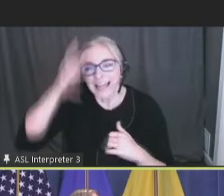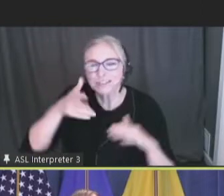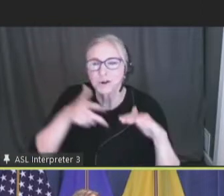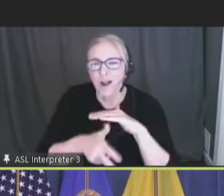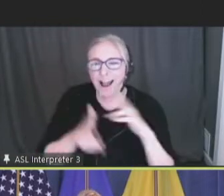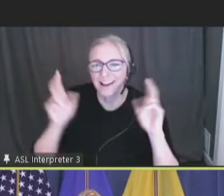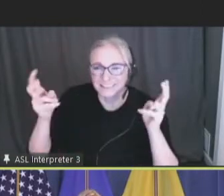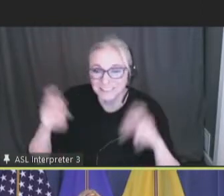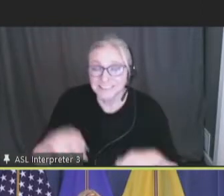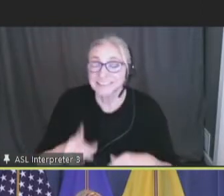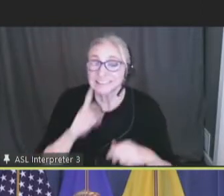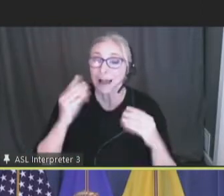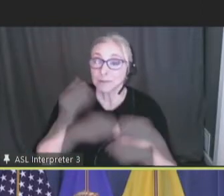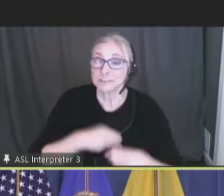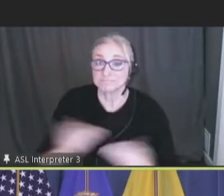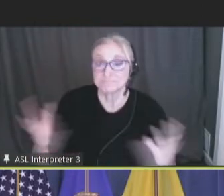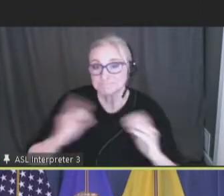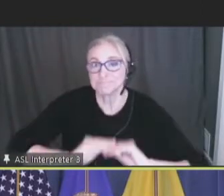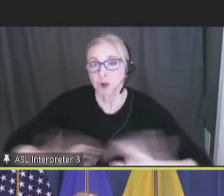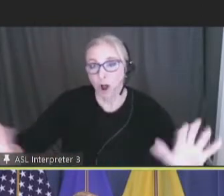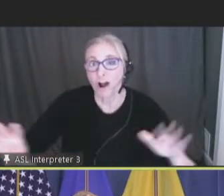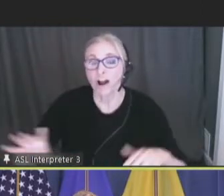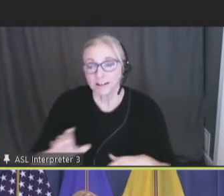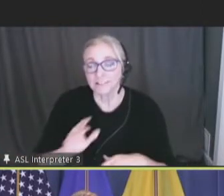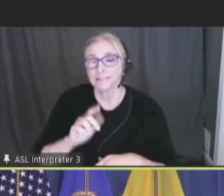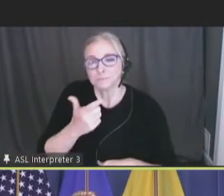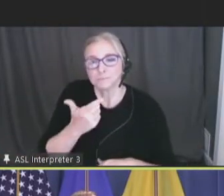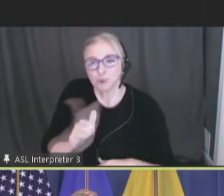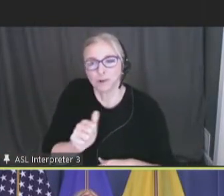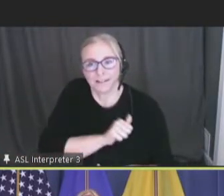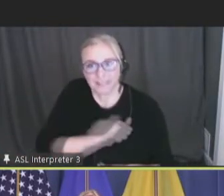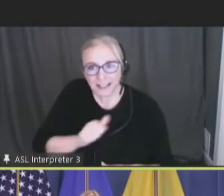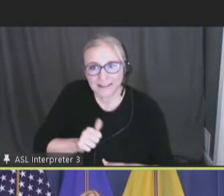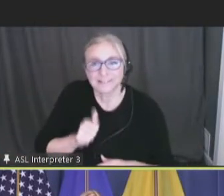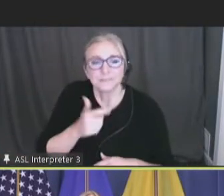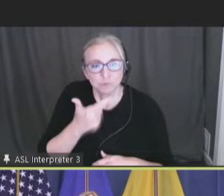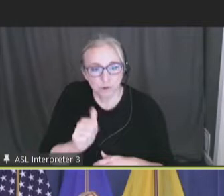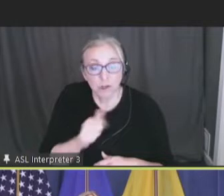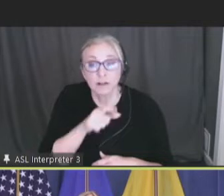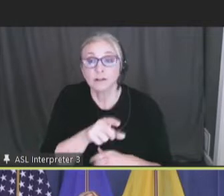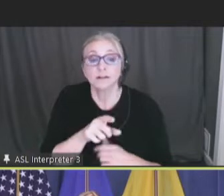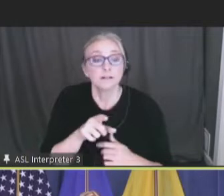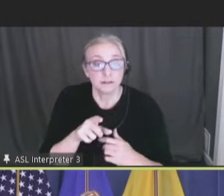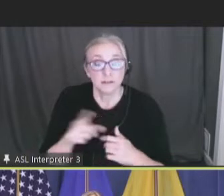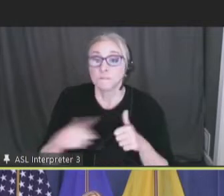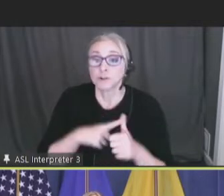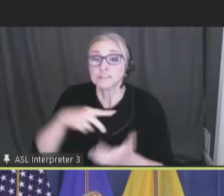pretty broadly based out of the Georgia area. And then the first was a dance theater company based